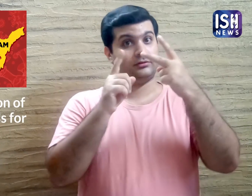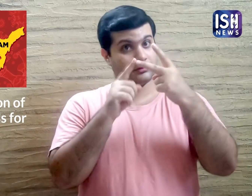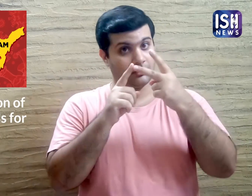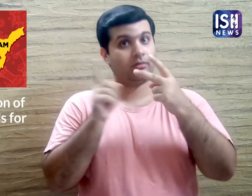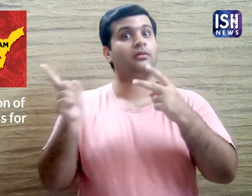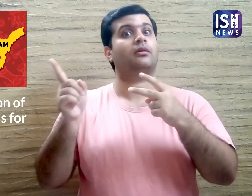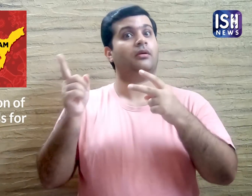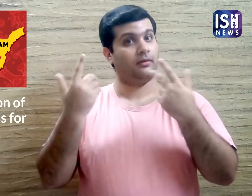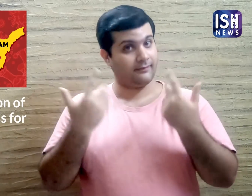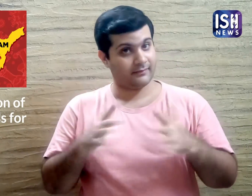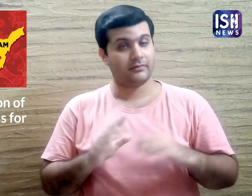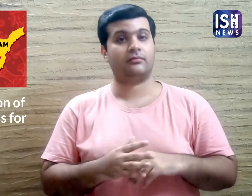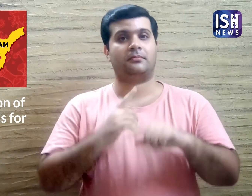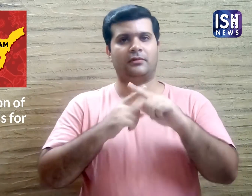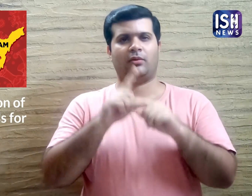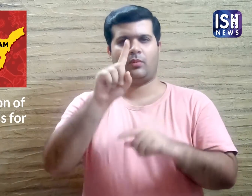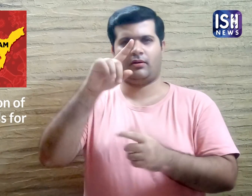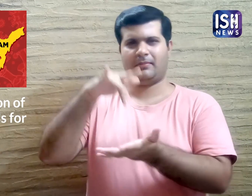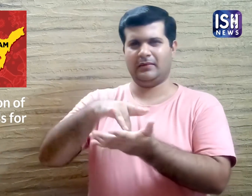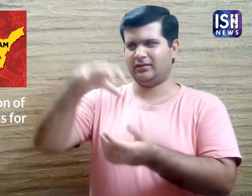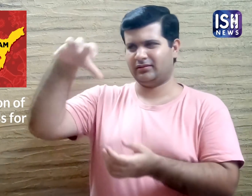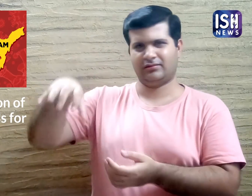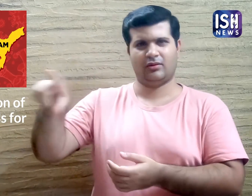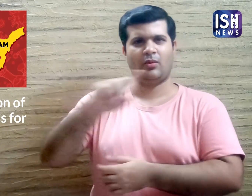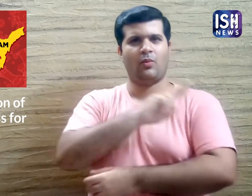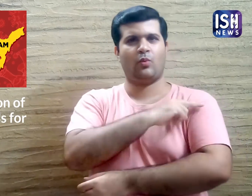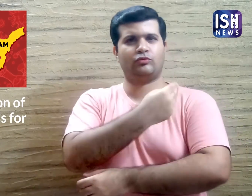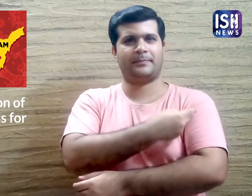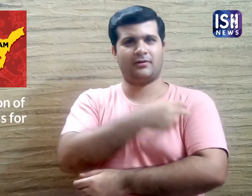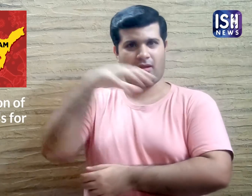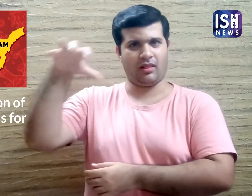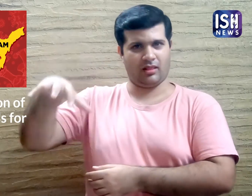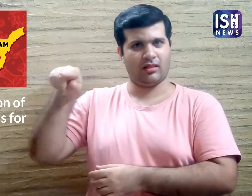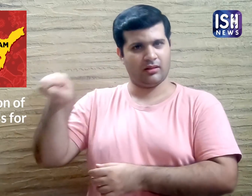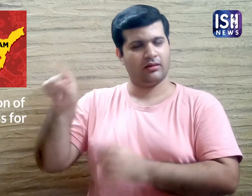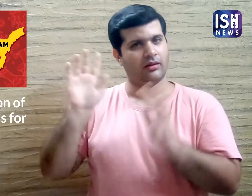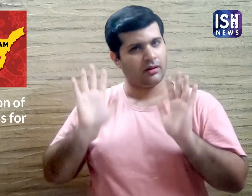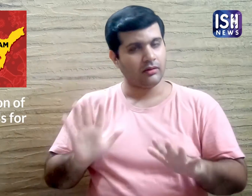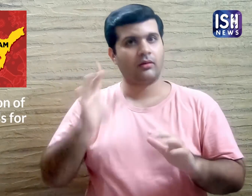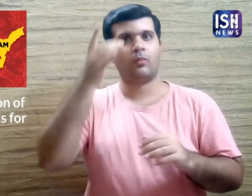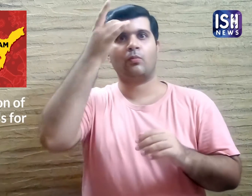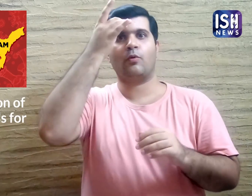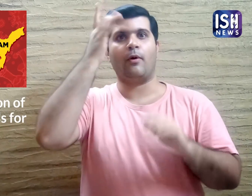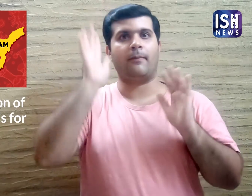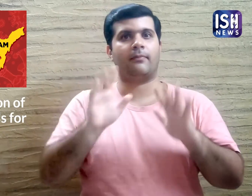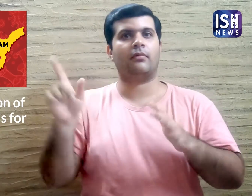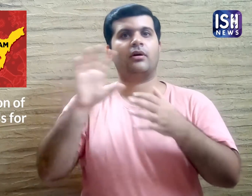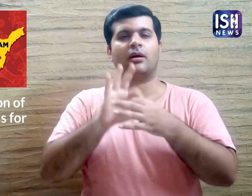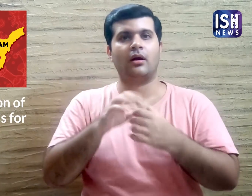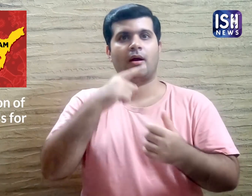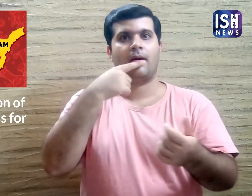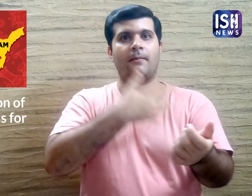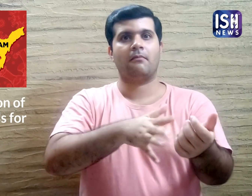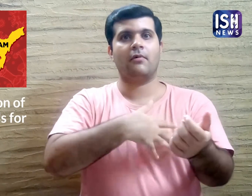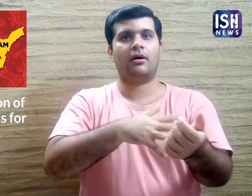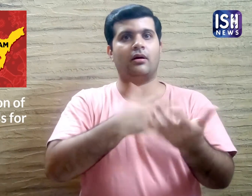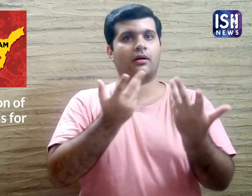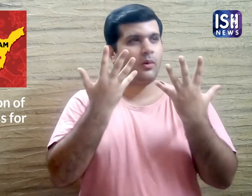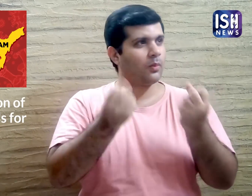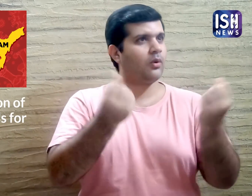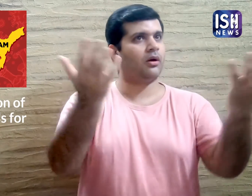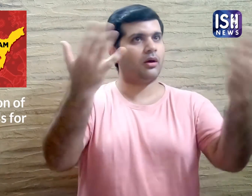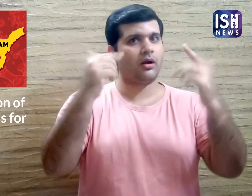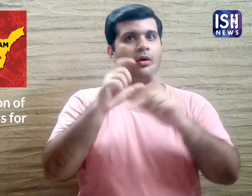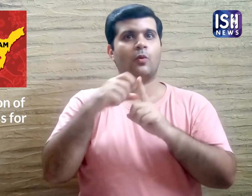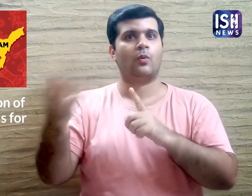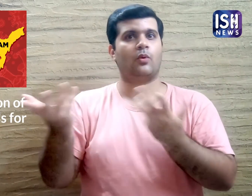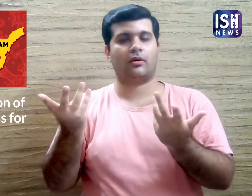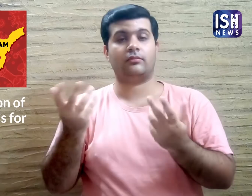There was a hospital that was facing a shortage of blood.